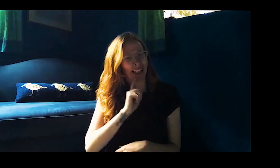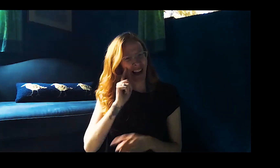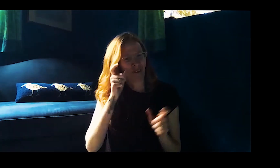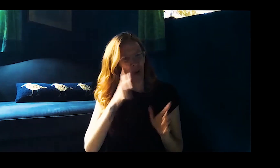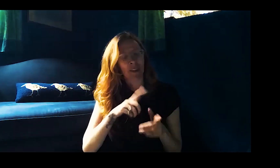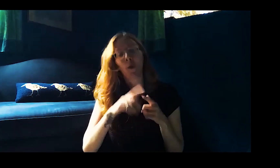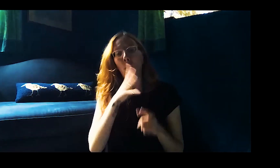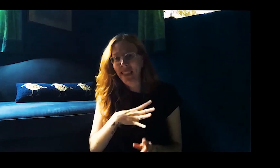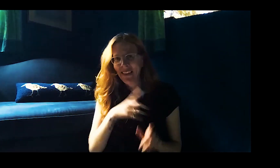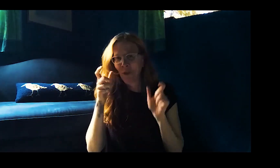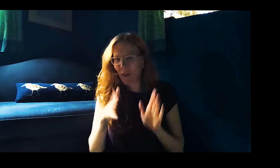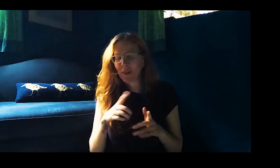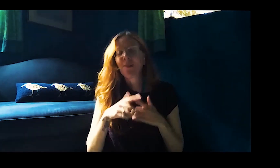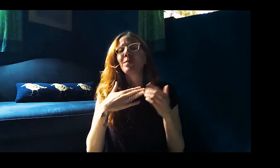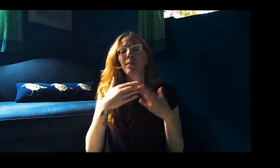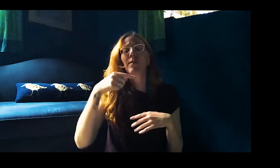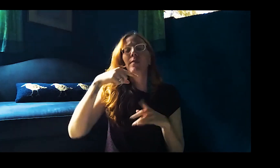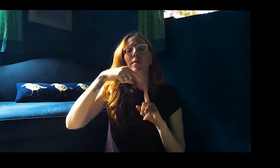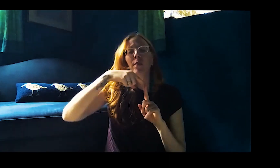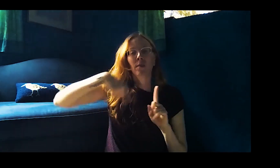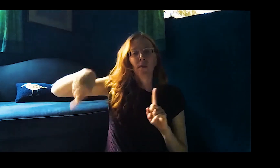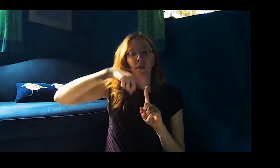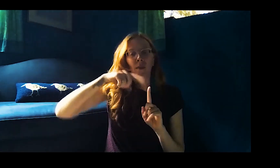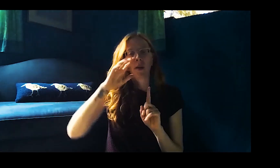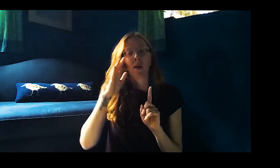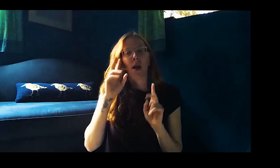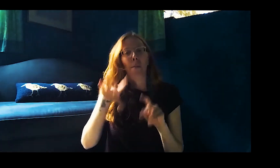It's interesting because we're all deaf, and we're all female deaf photographers, but you know we